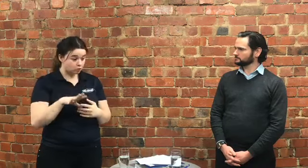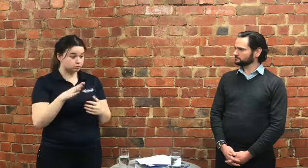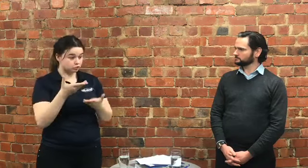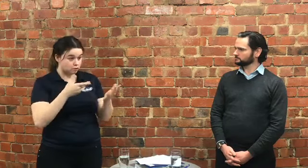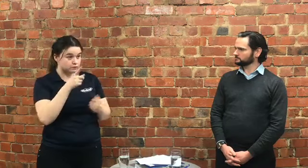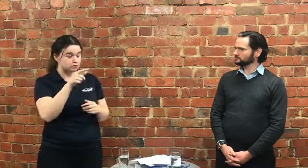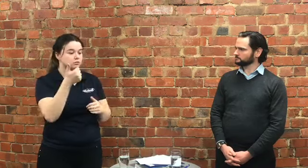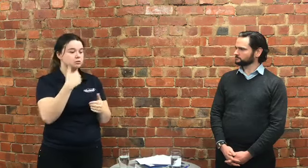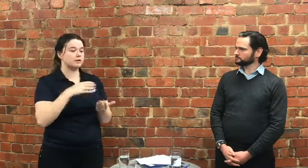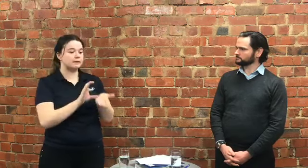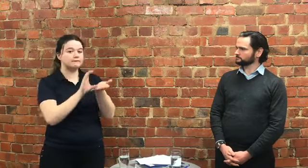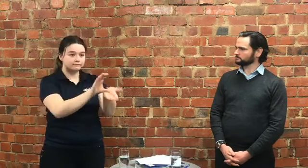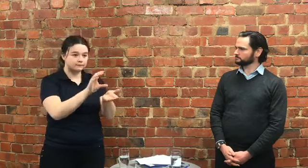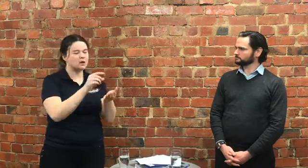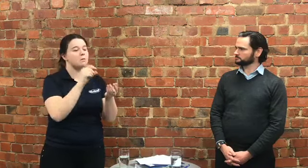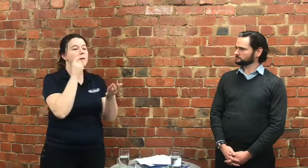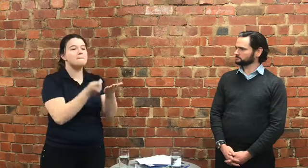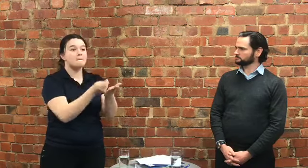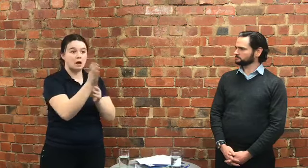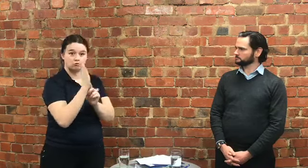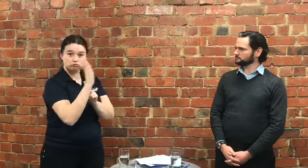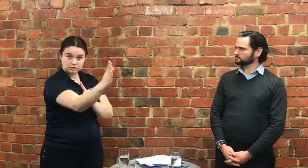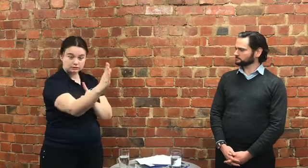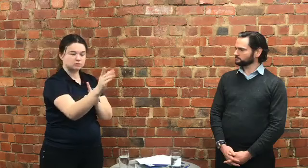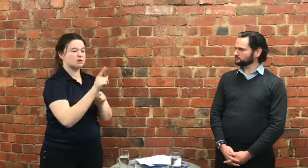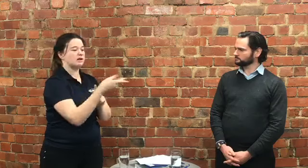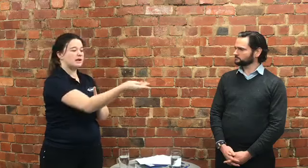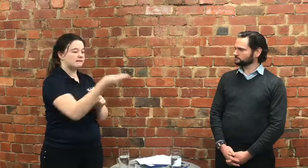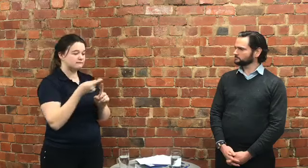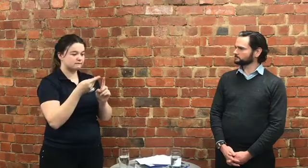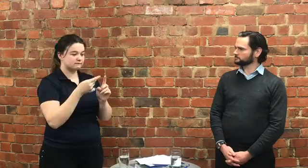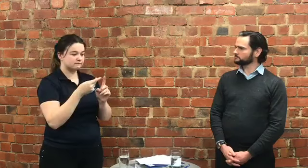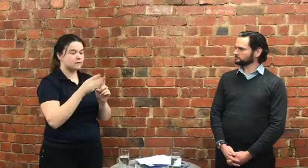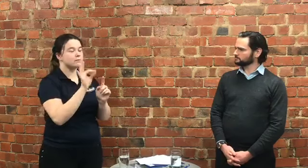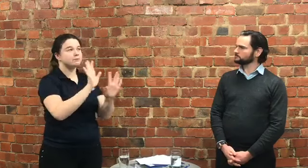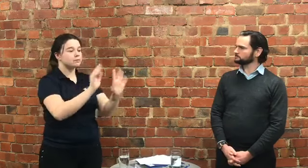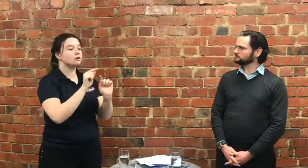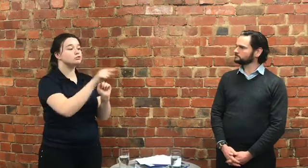You can have NDIA-managed, which means that